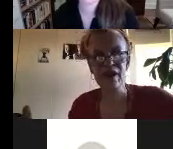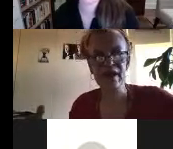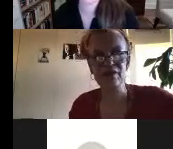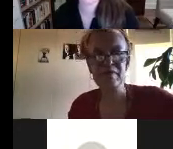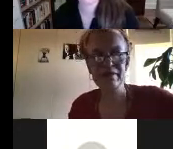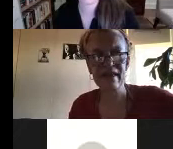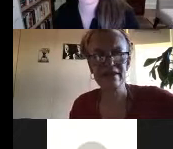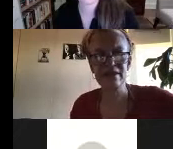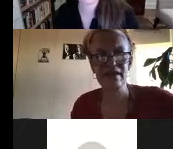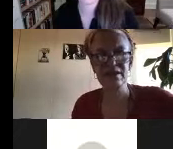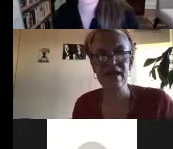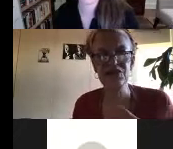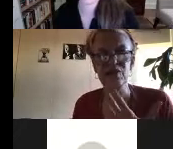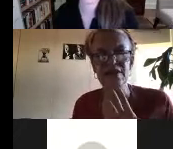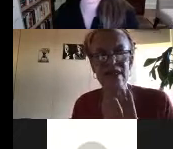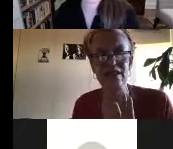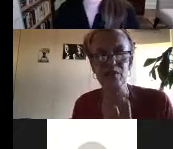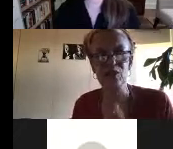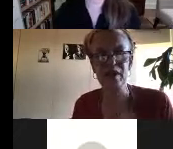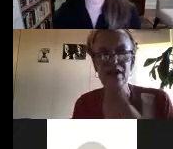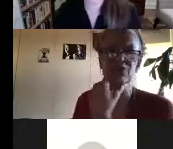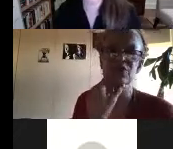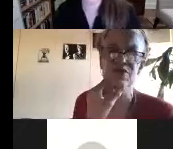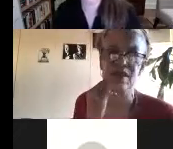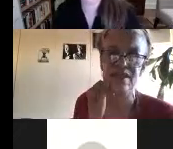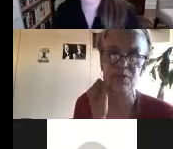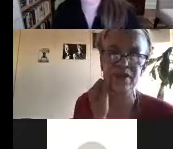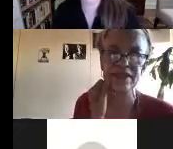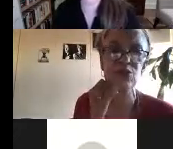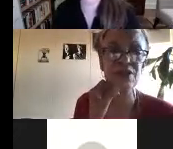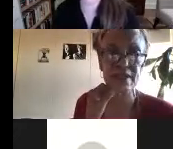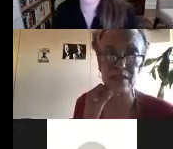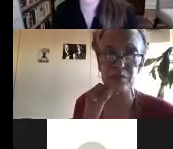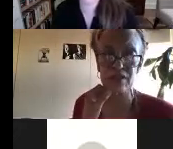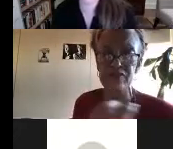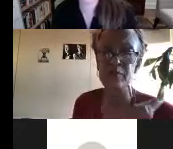how to make that statue accessible, but I'm also using it as a political statement of the burden